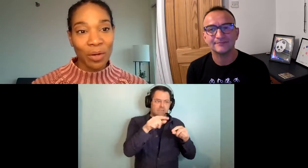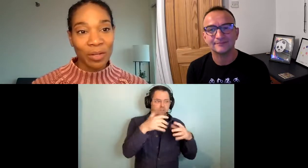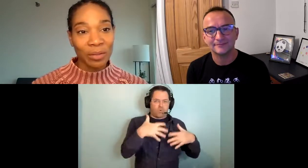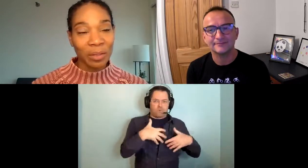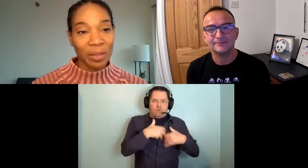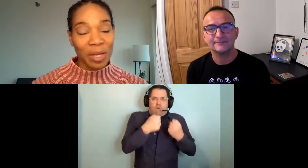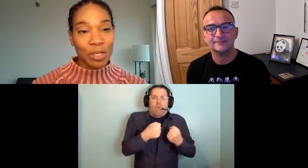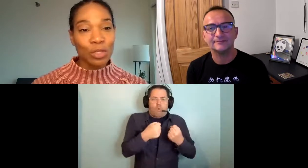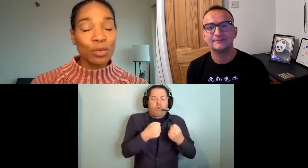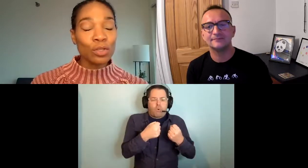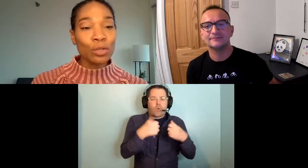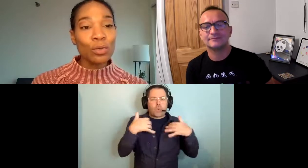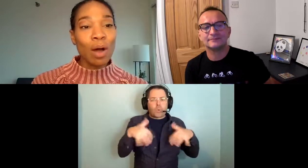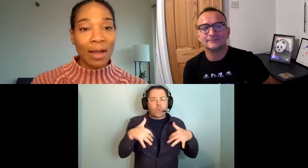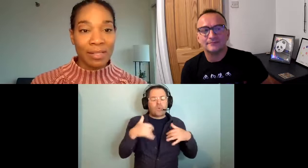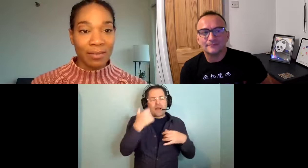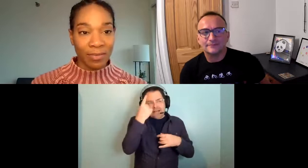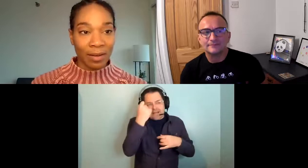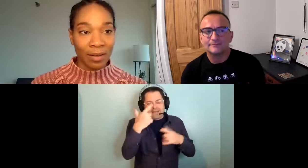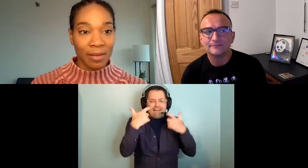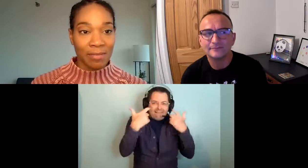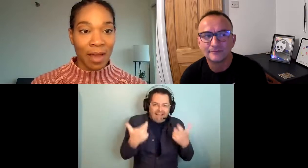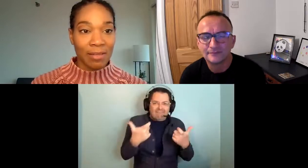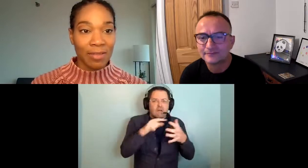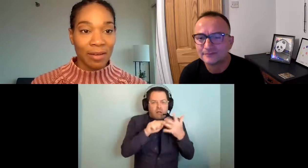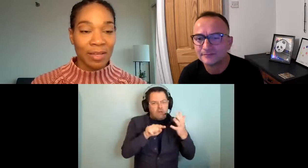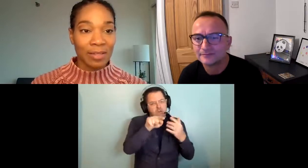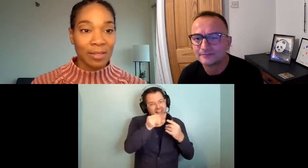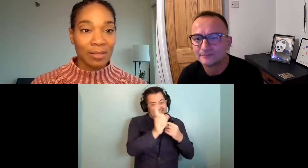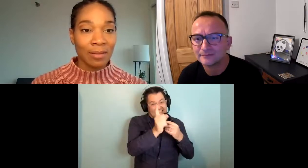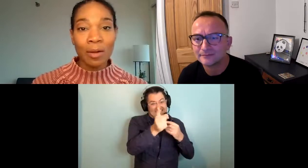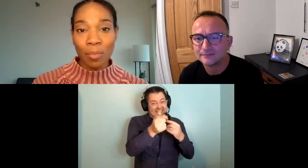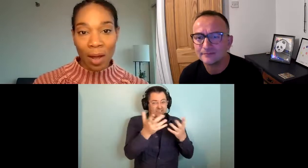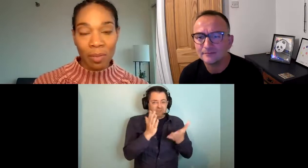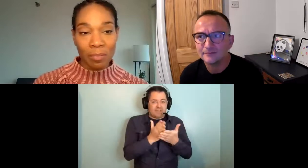There is a need for sign language right. You_have identified that but I love the compassionate